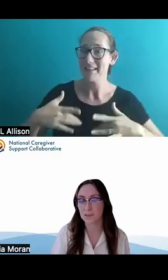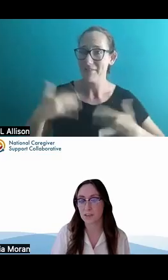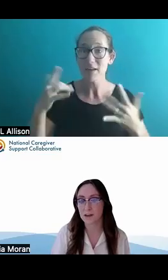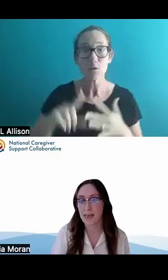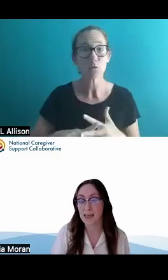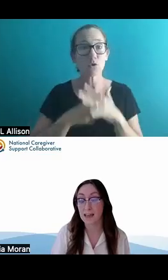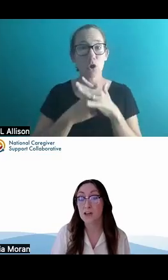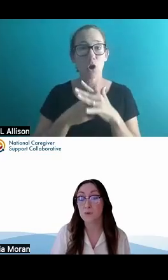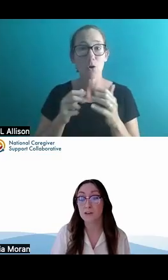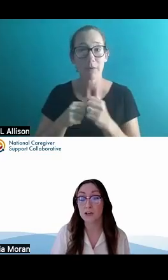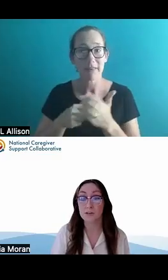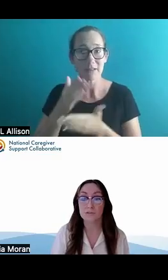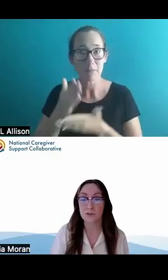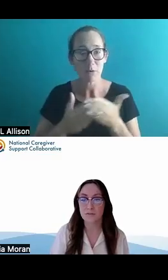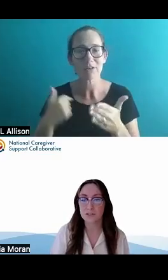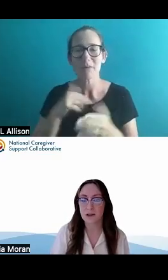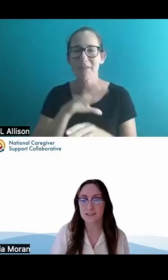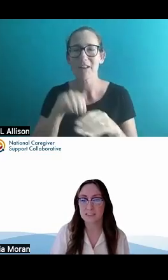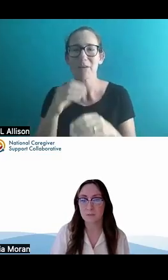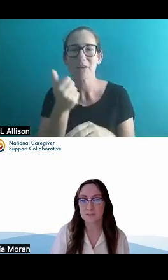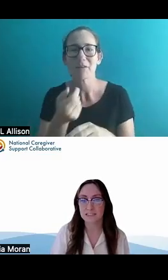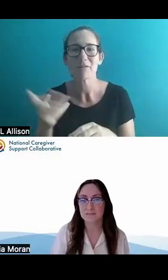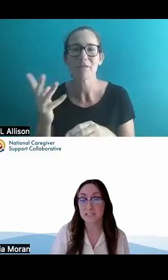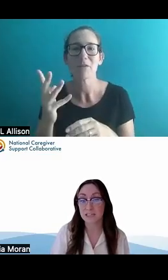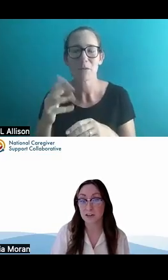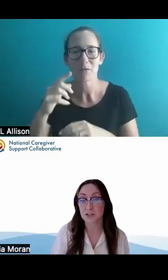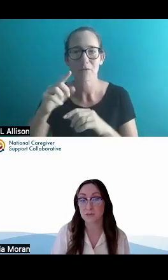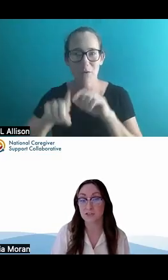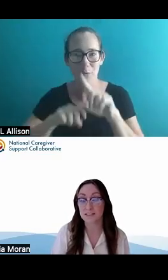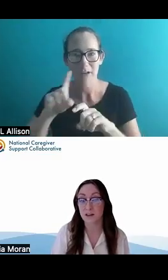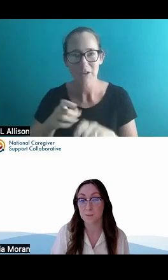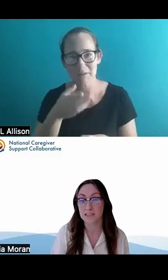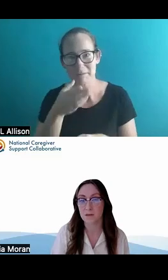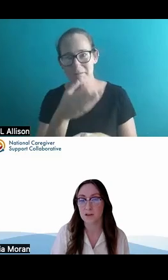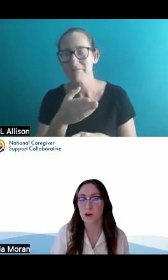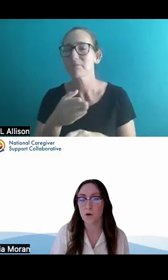the Q&A, we've included a few of those questions we received here to address topics that we know